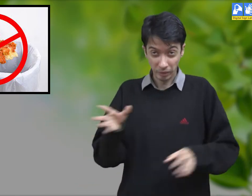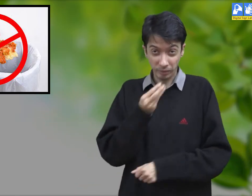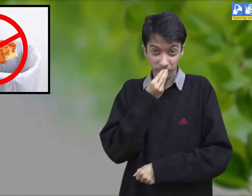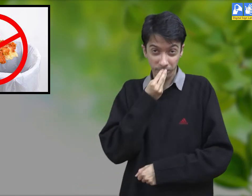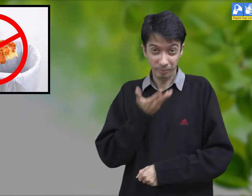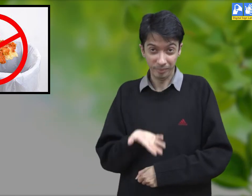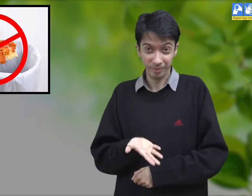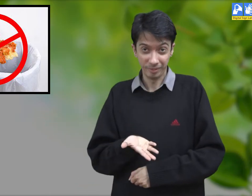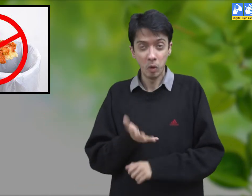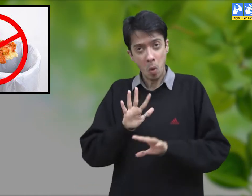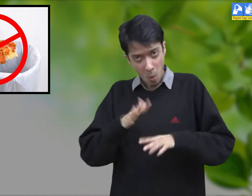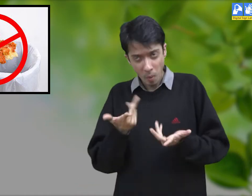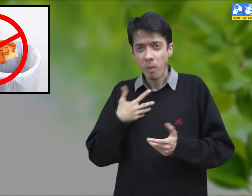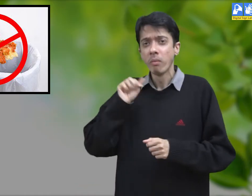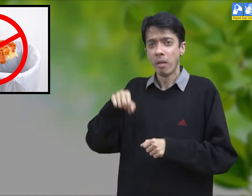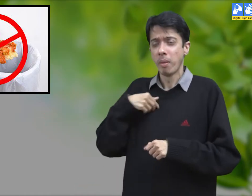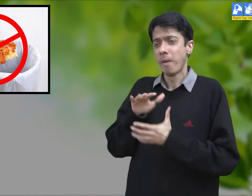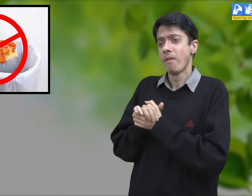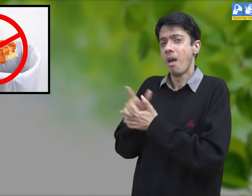This is how we waste food at weddings.